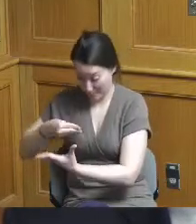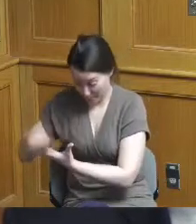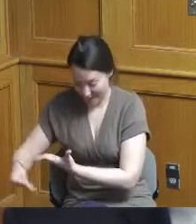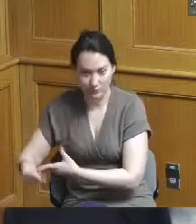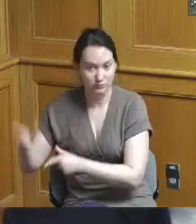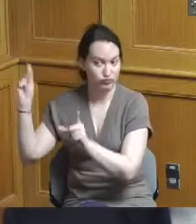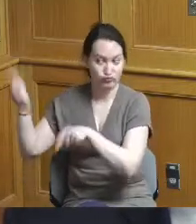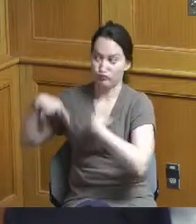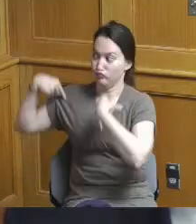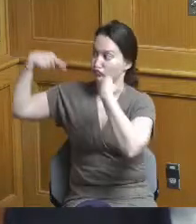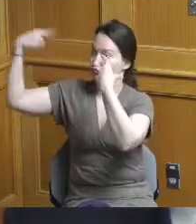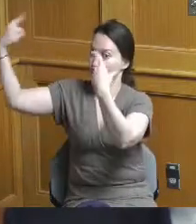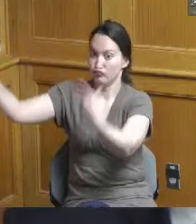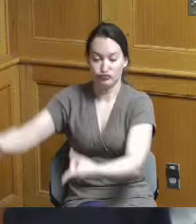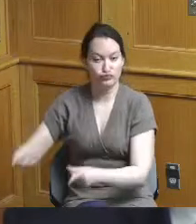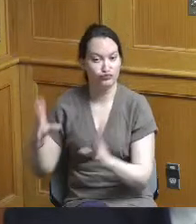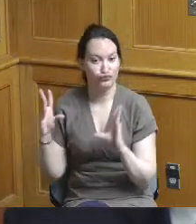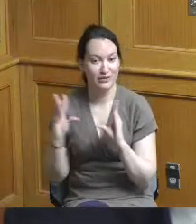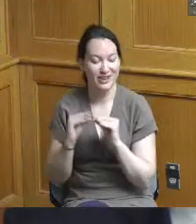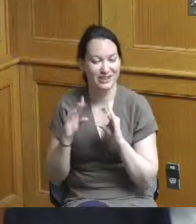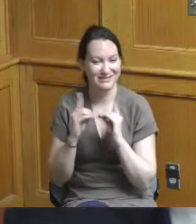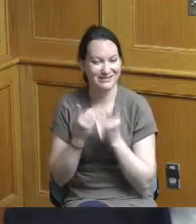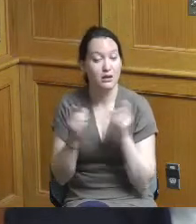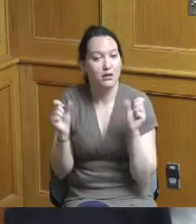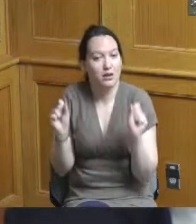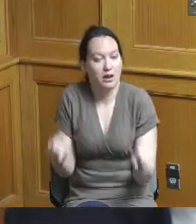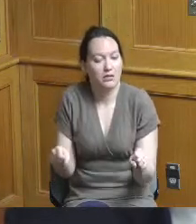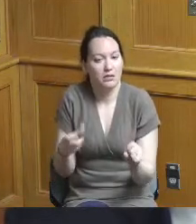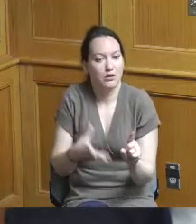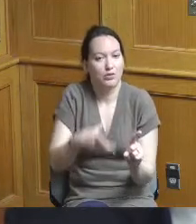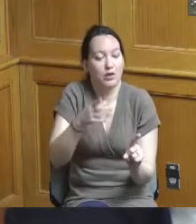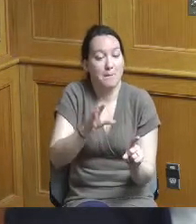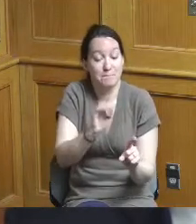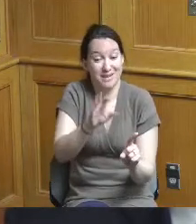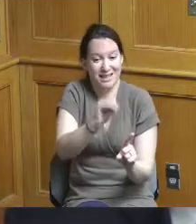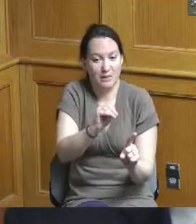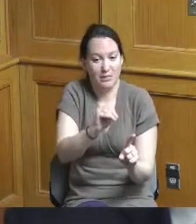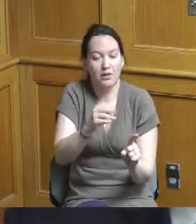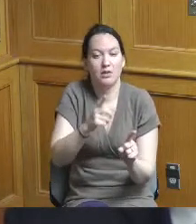of the convention District the ability to remove the Millennium from the marketplace so the county